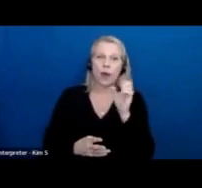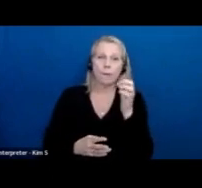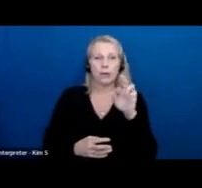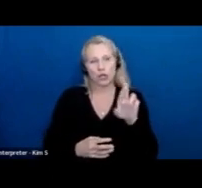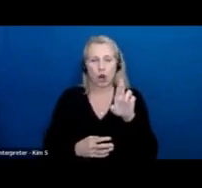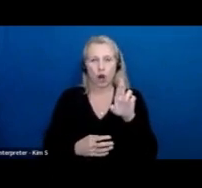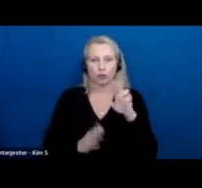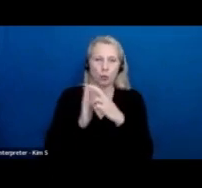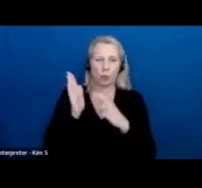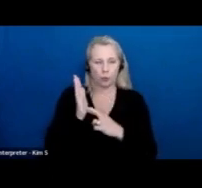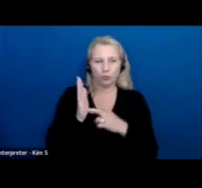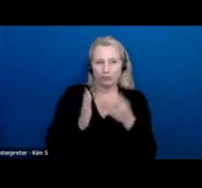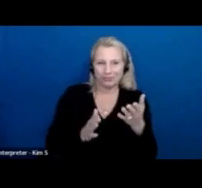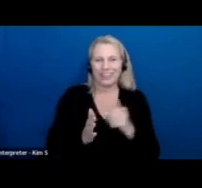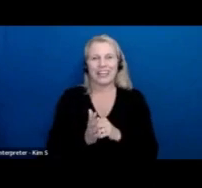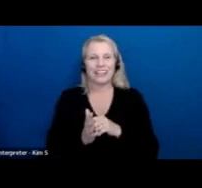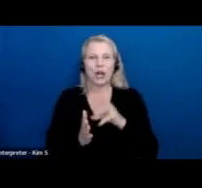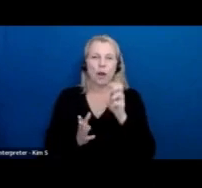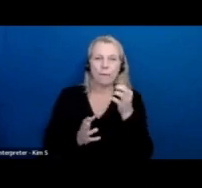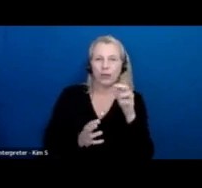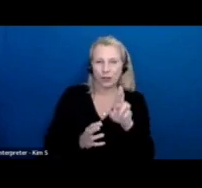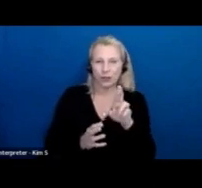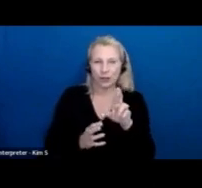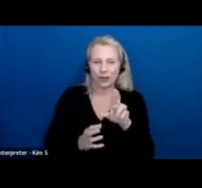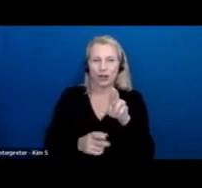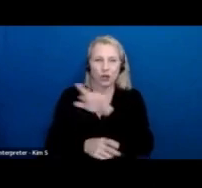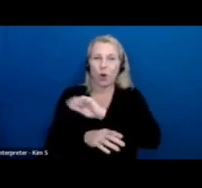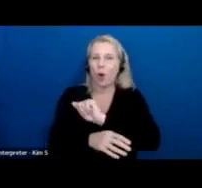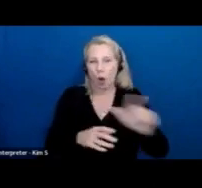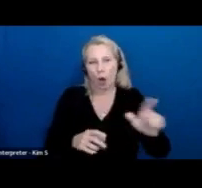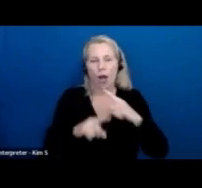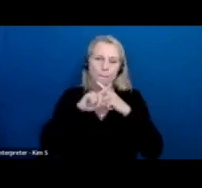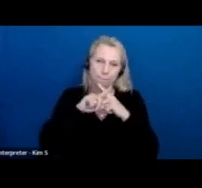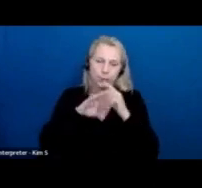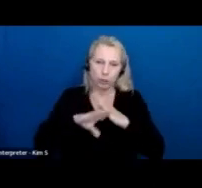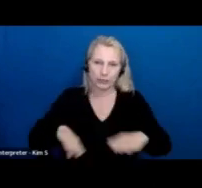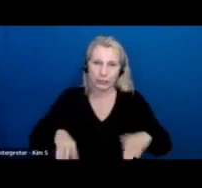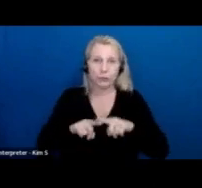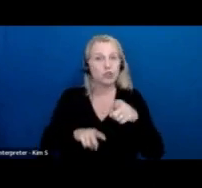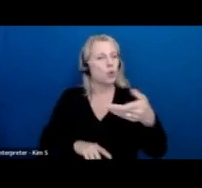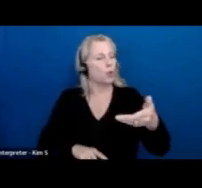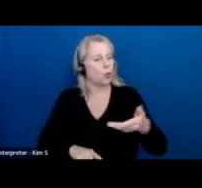get started, this is a webinar format so you're all muted. But you're welcome to interact with